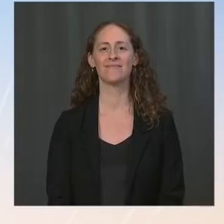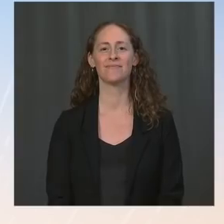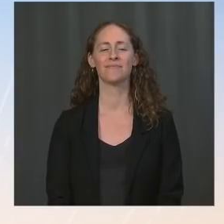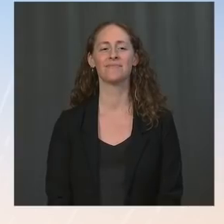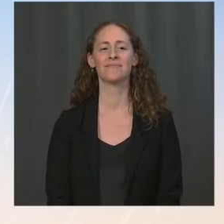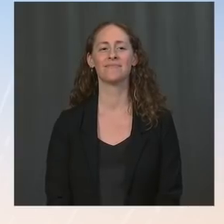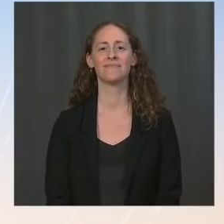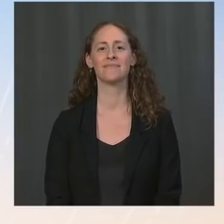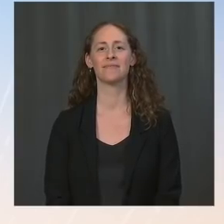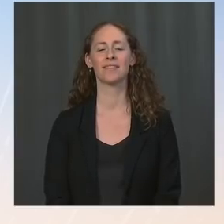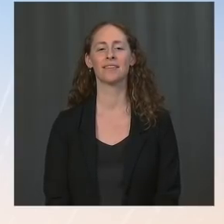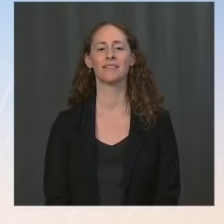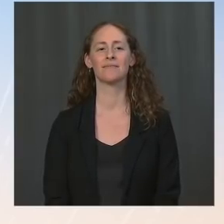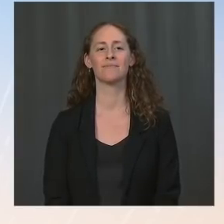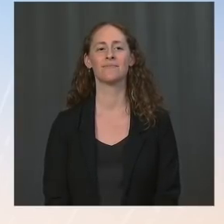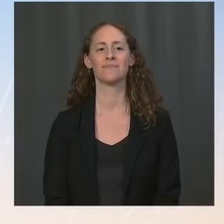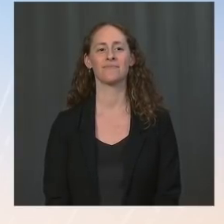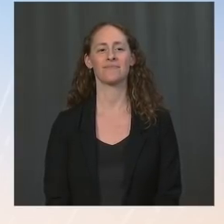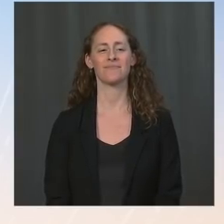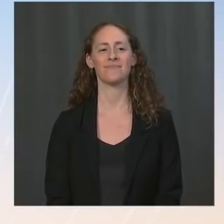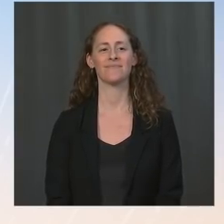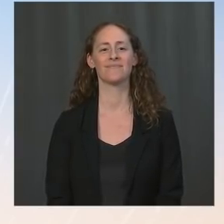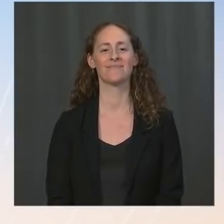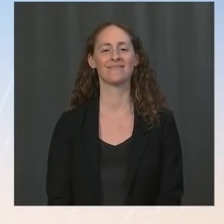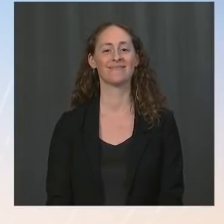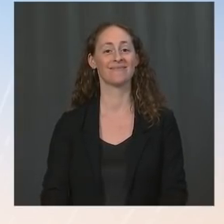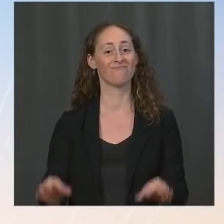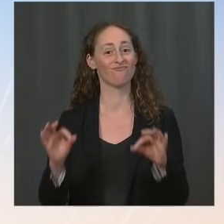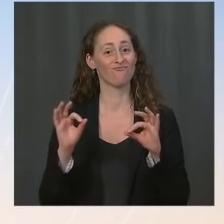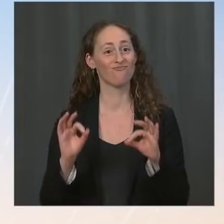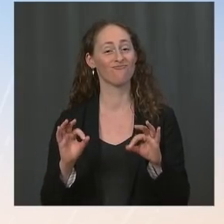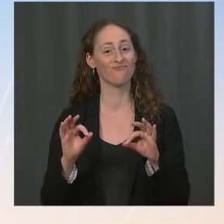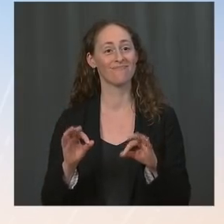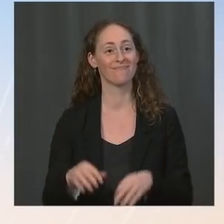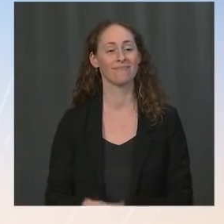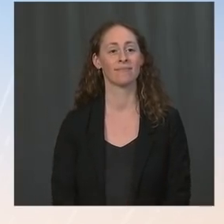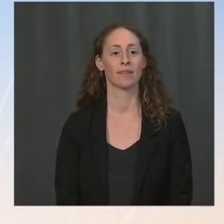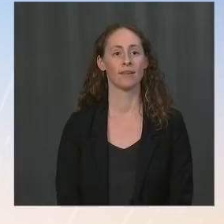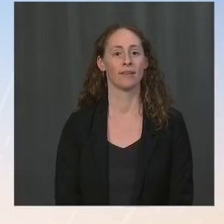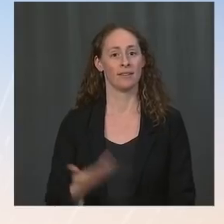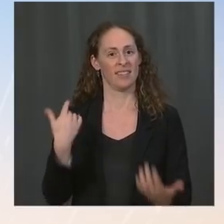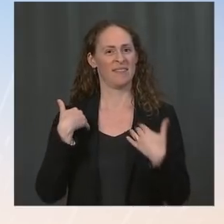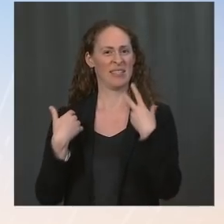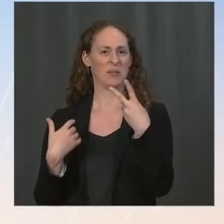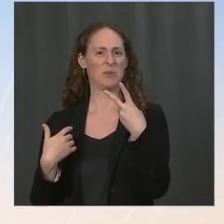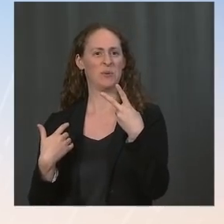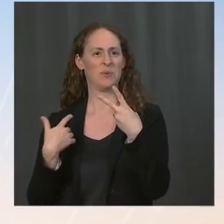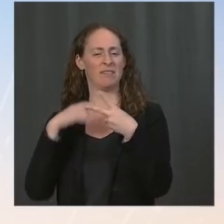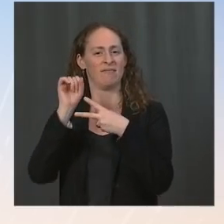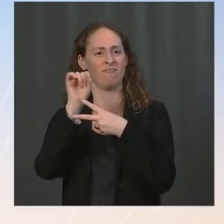Ms. Psaki: Good afternoon, everyone. Okay. I have two updates for you. The first is one on Hurricane Ida, which is lengthy.